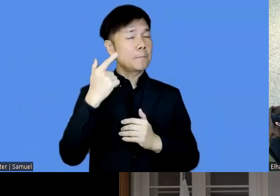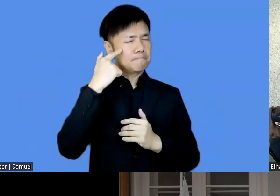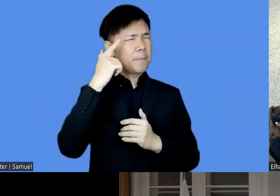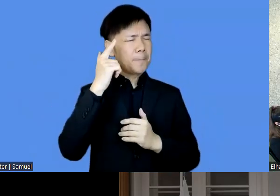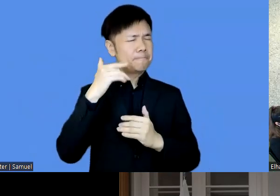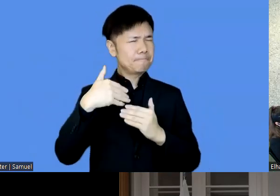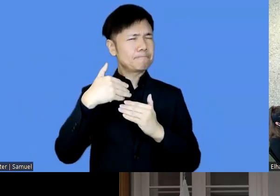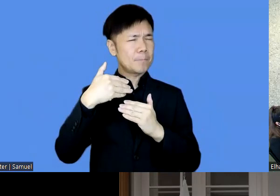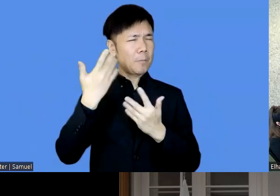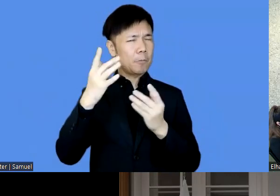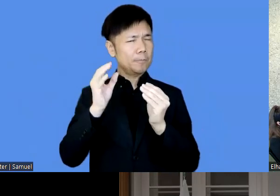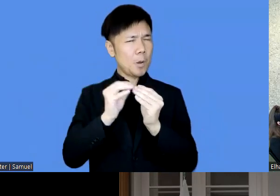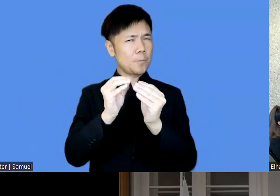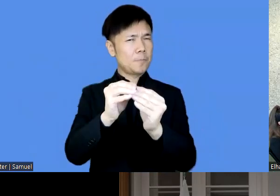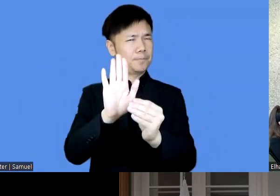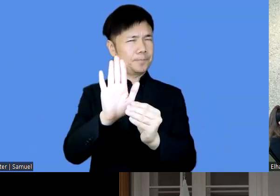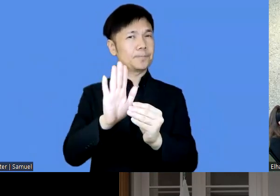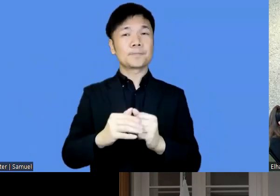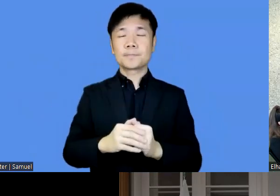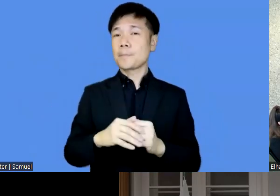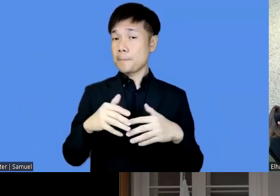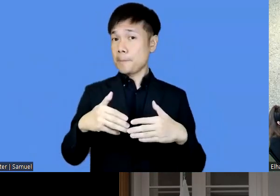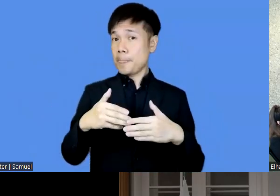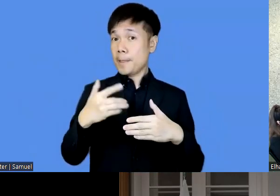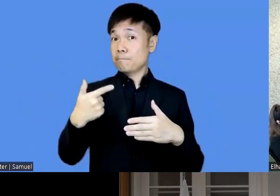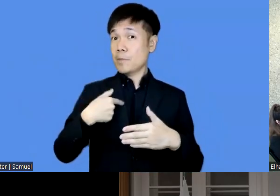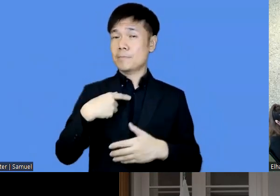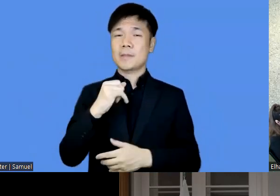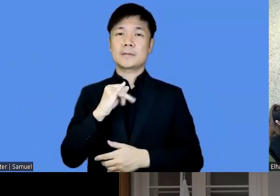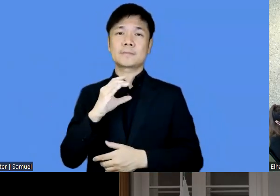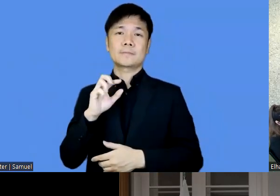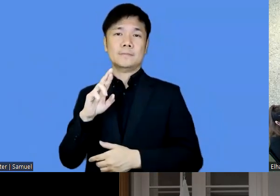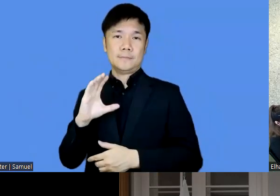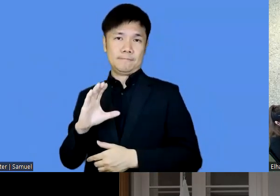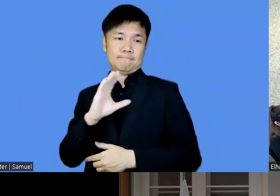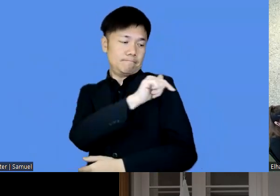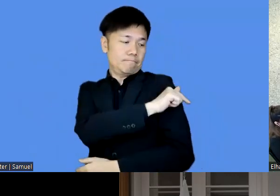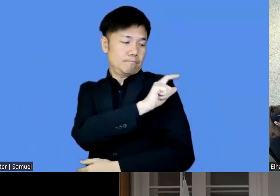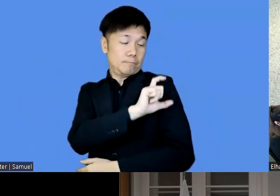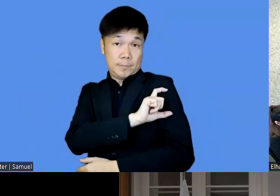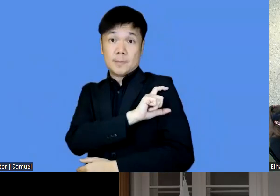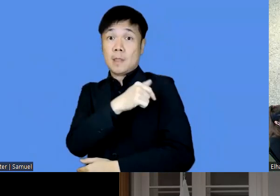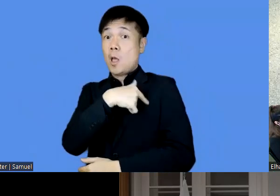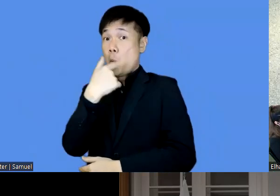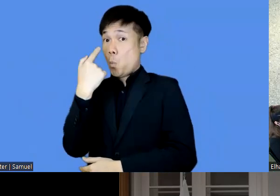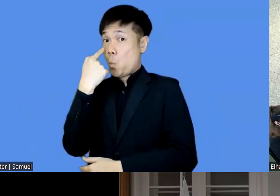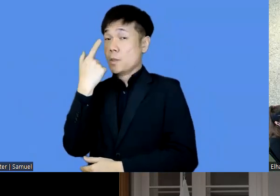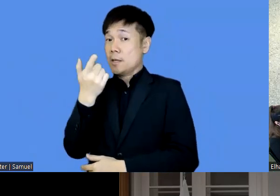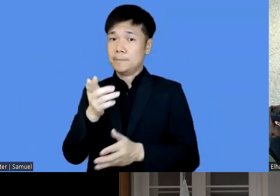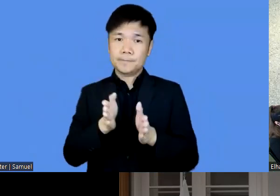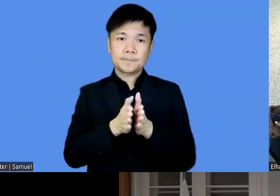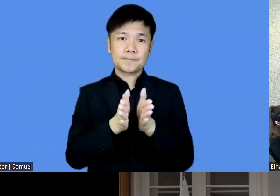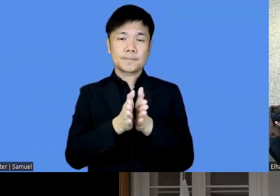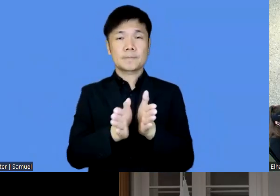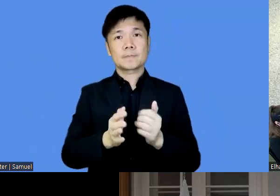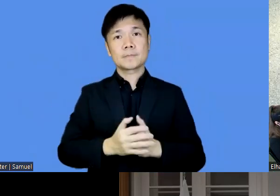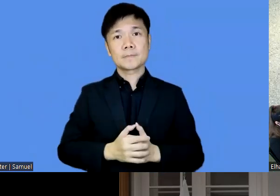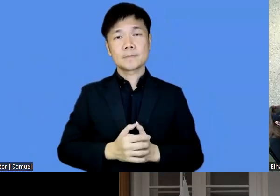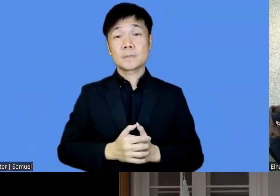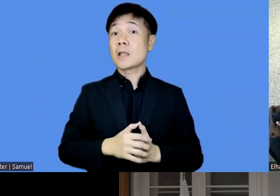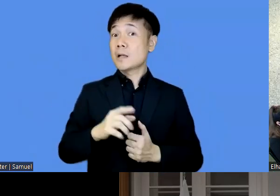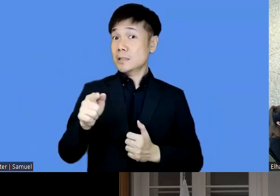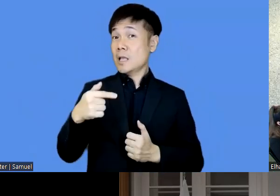And for the ICSC, developing the implementation is as you put it an institutional priority